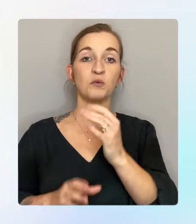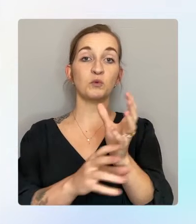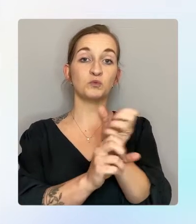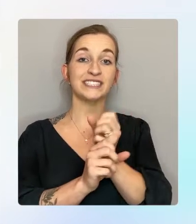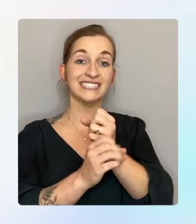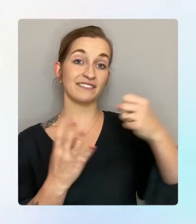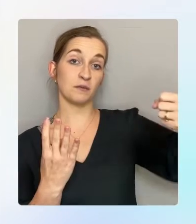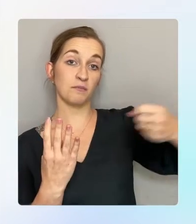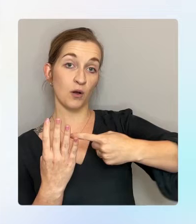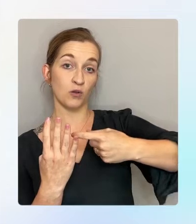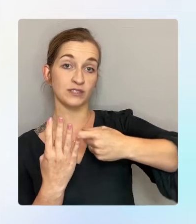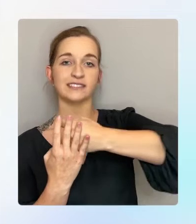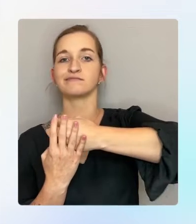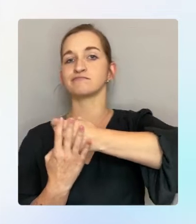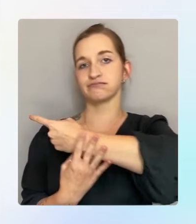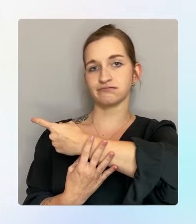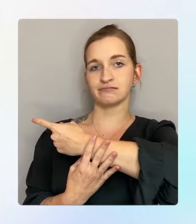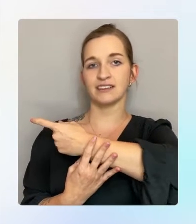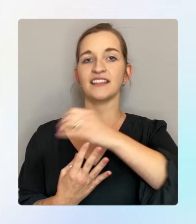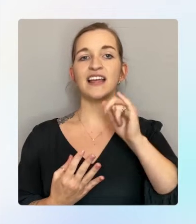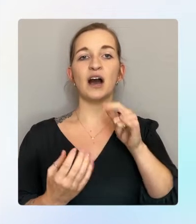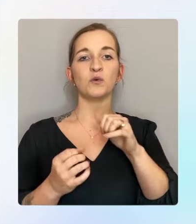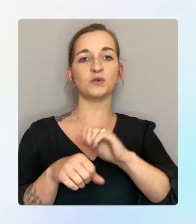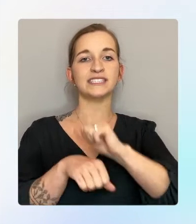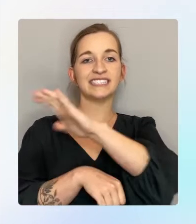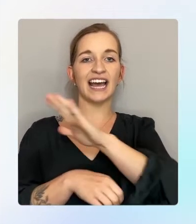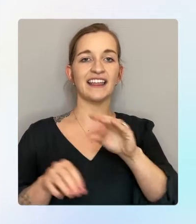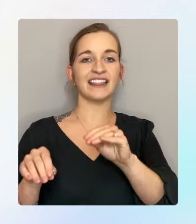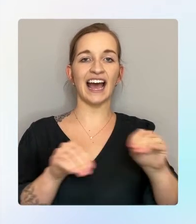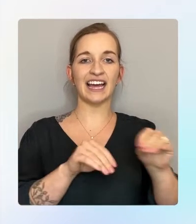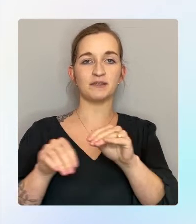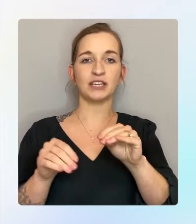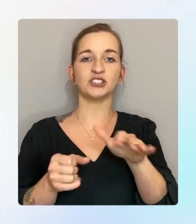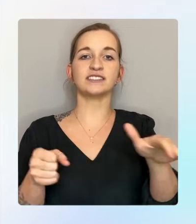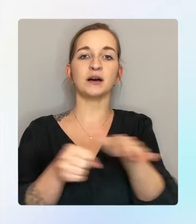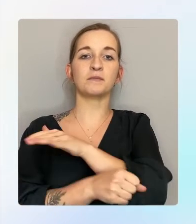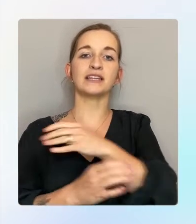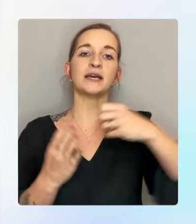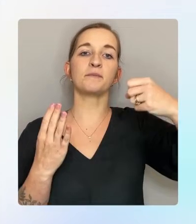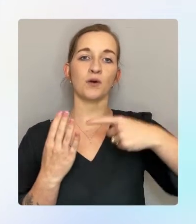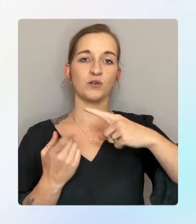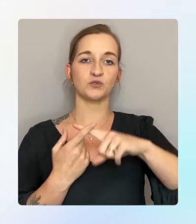That enables you to send the animation's "Complete" pulse to both virtual object outputs.